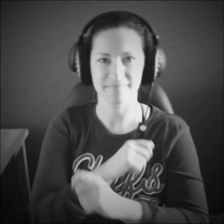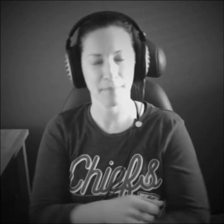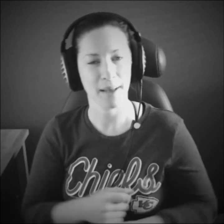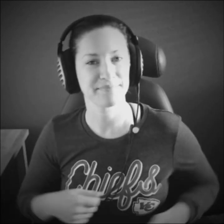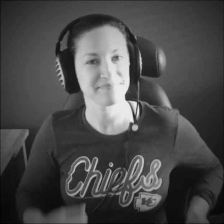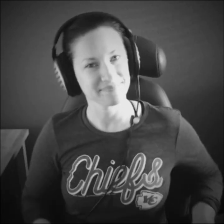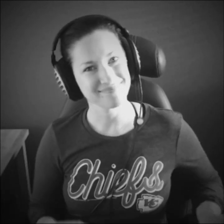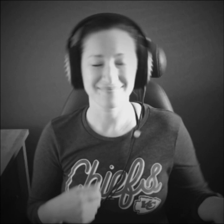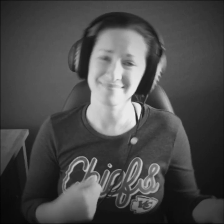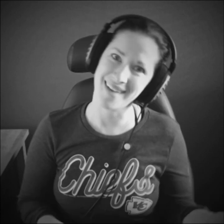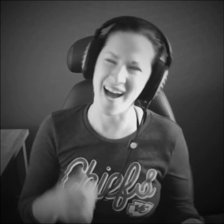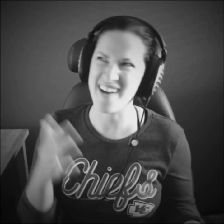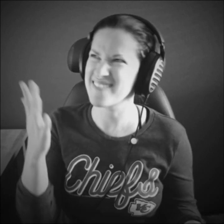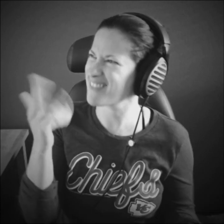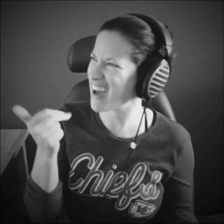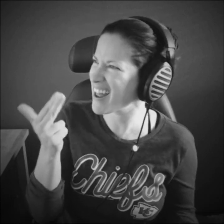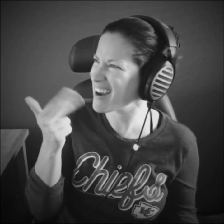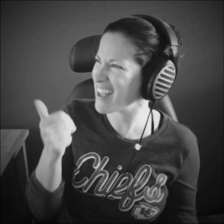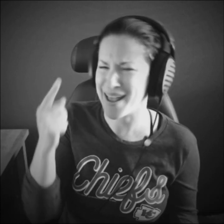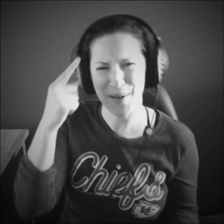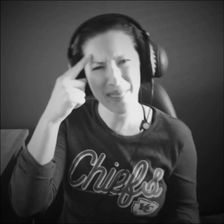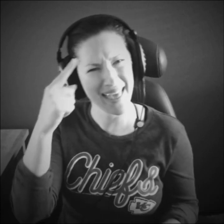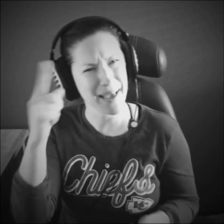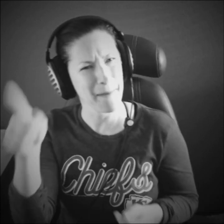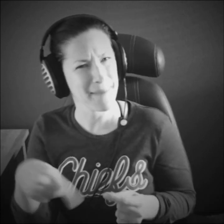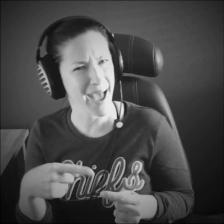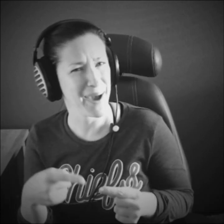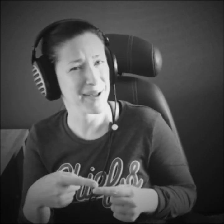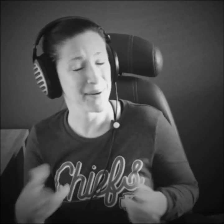it's ironic if you think about it they're just people too